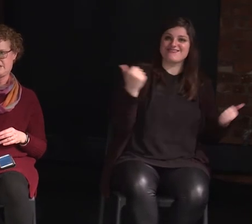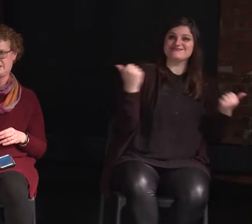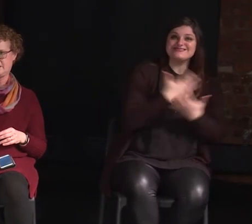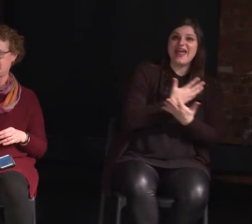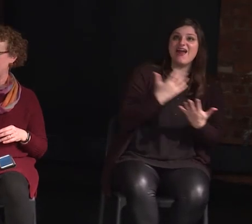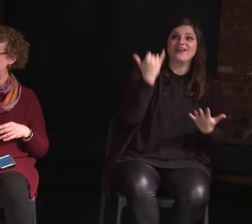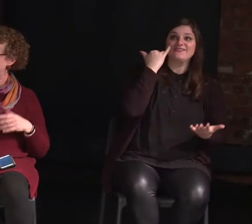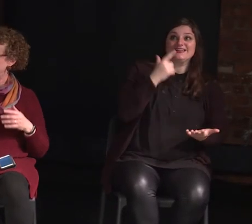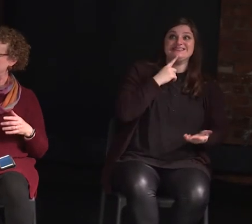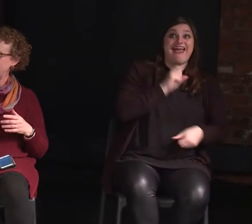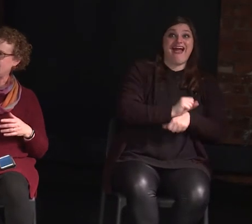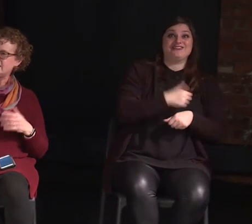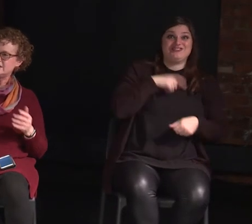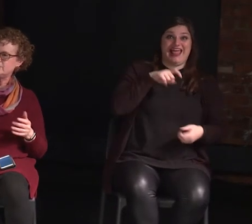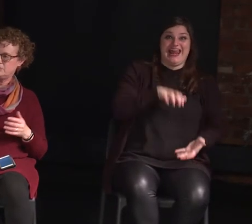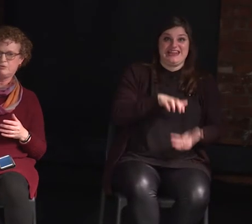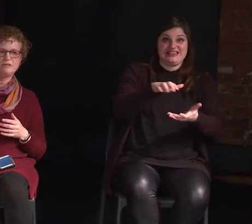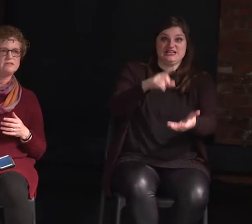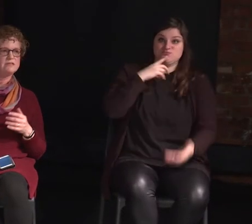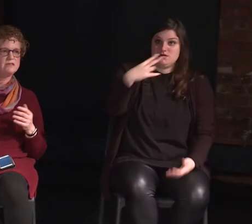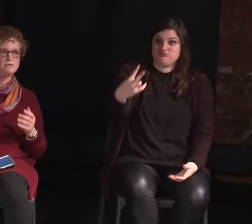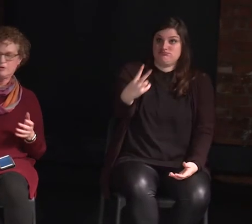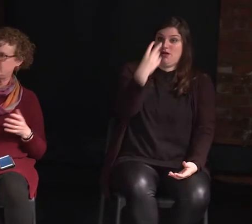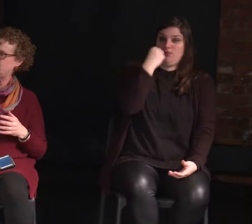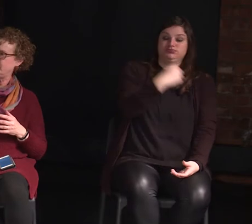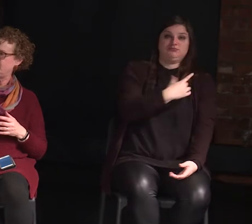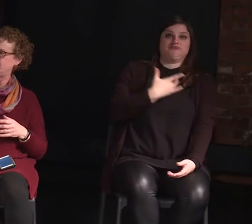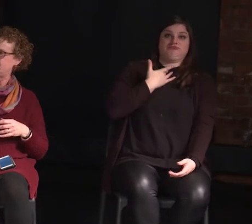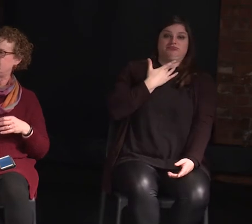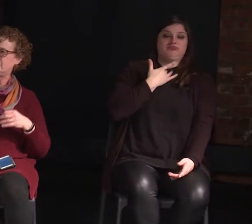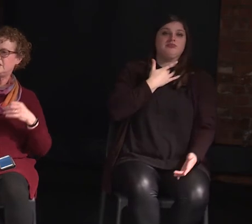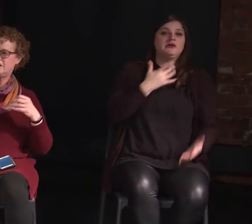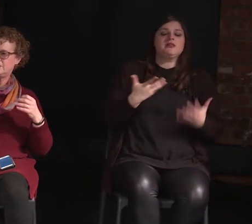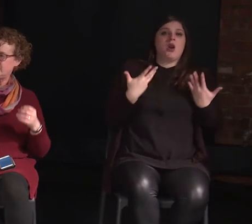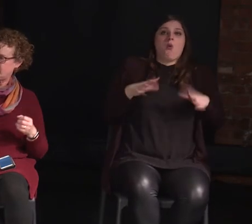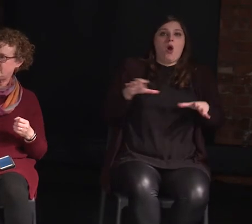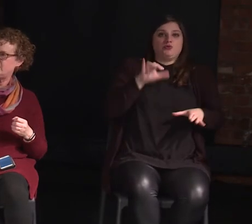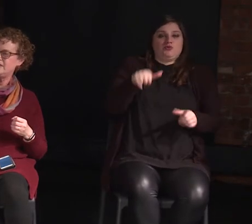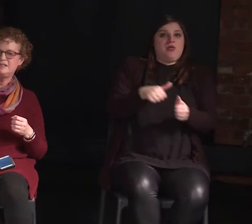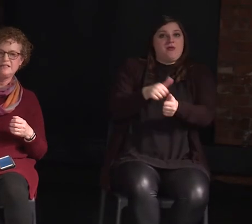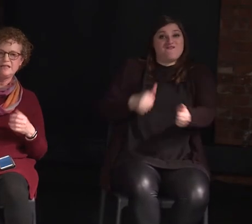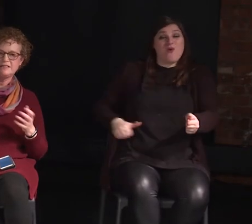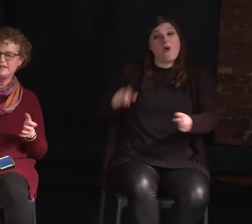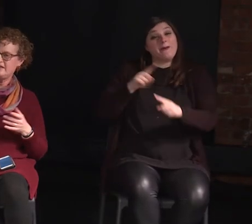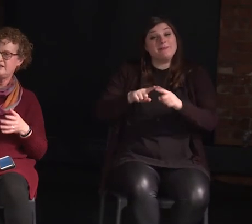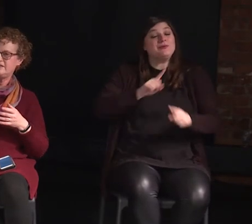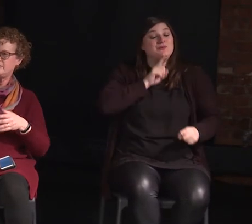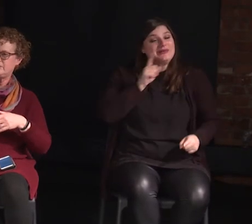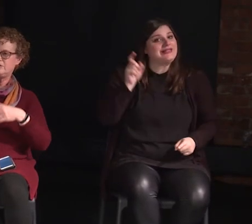I think that that will be as important work that we do with IABD as anything that we will